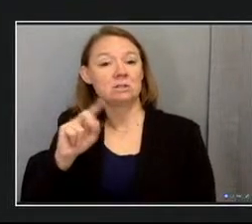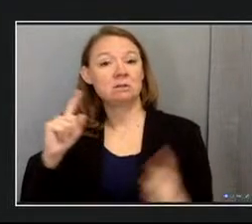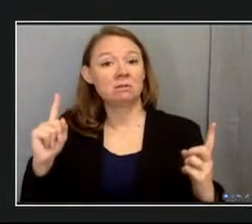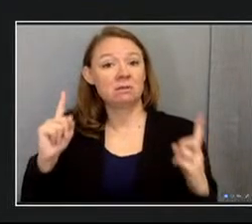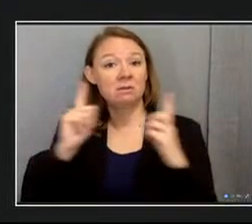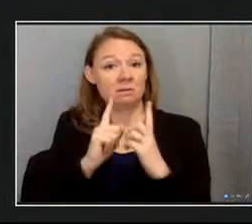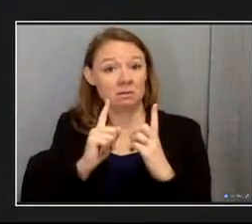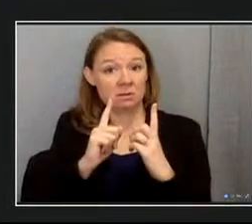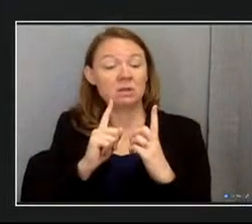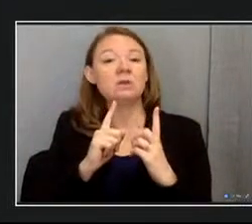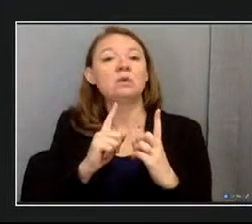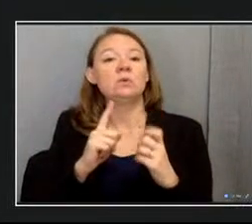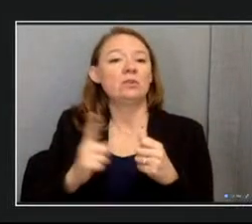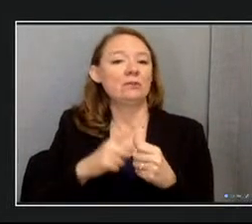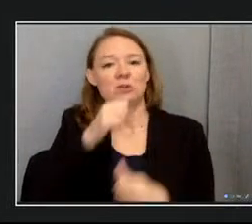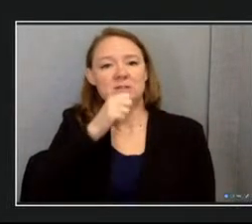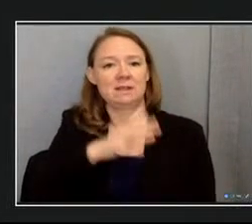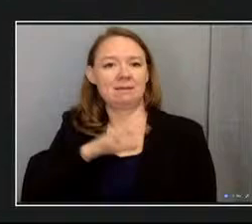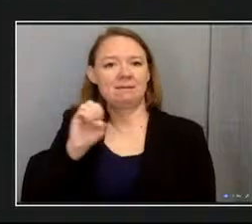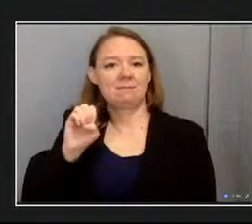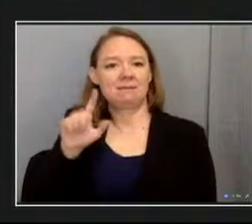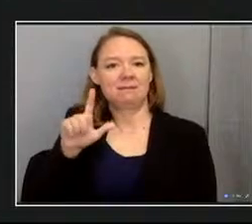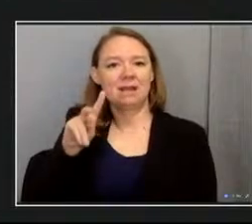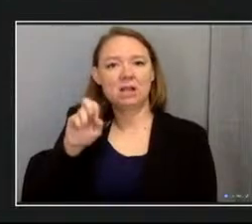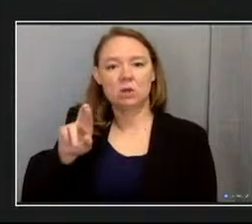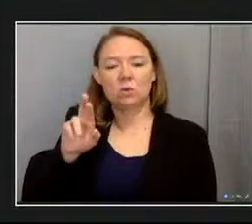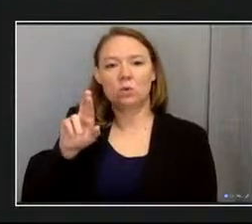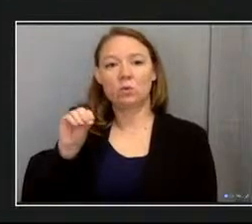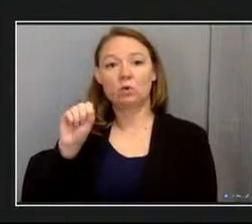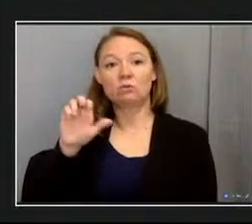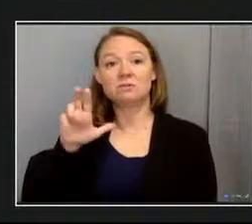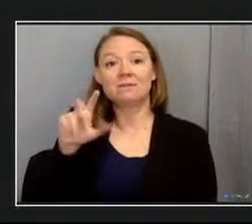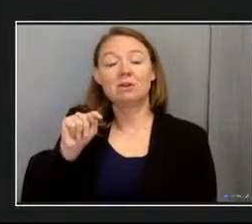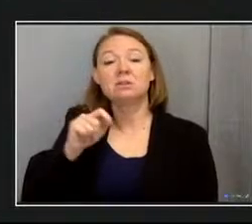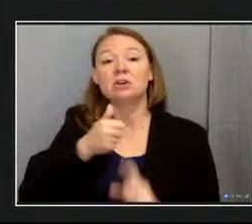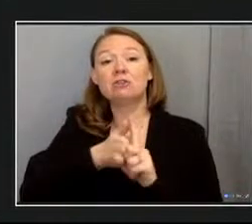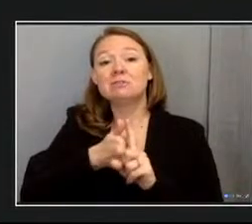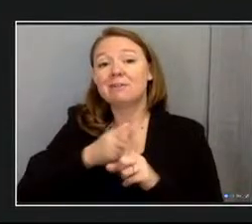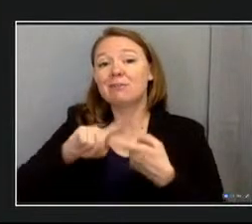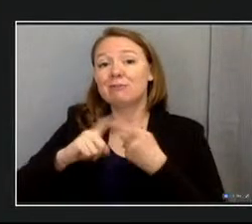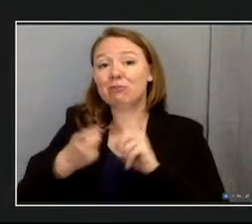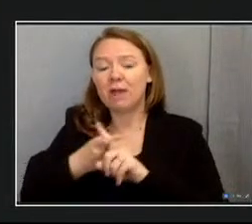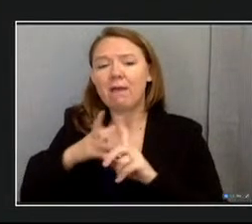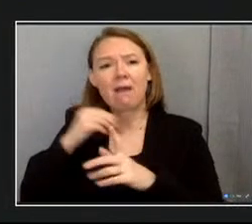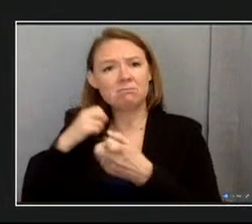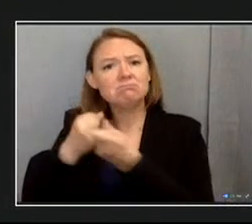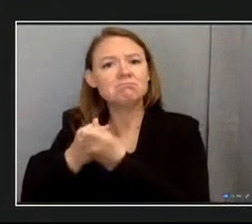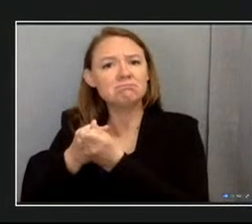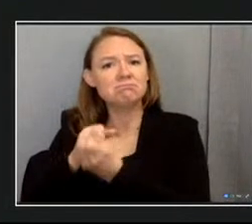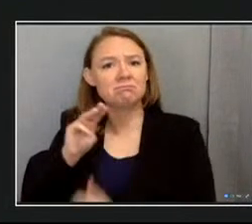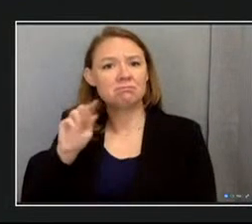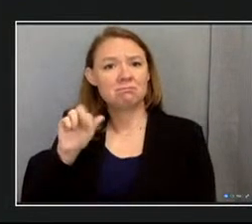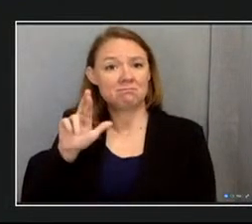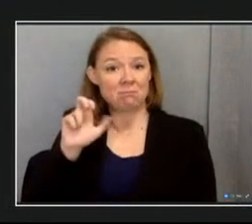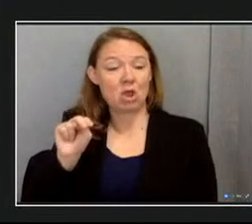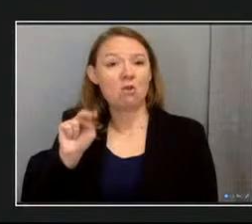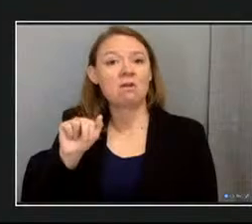was both a friend and fan of Marian Anderson's and when the Daughters of the American Revolution,